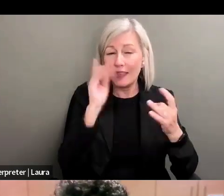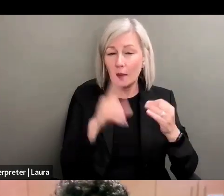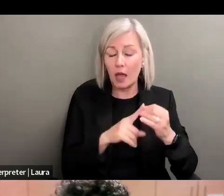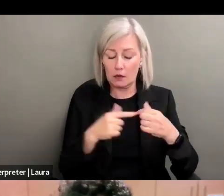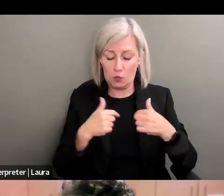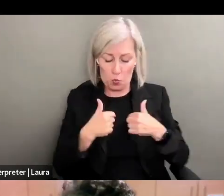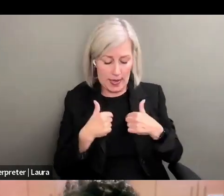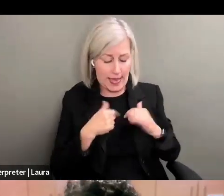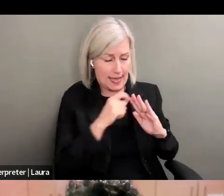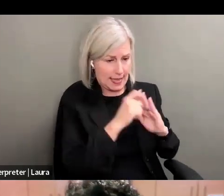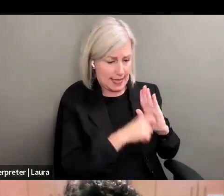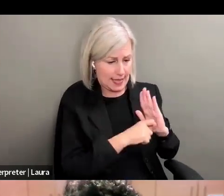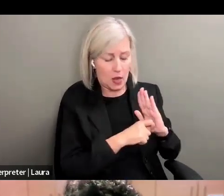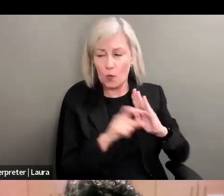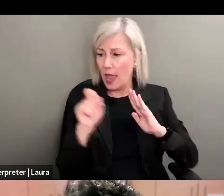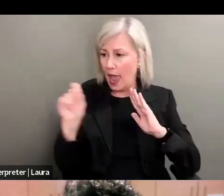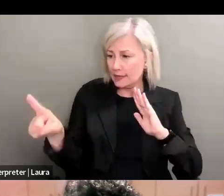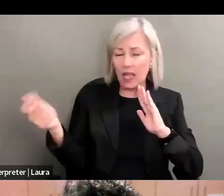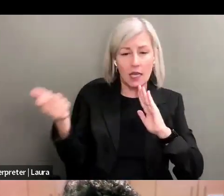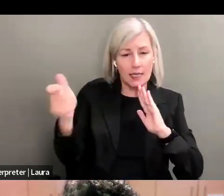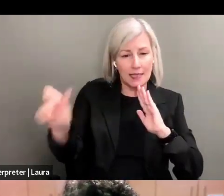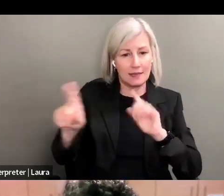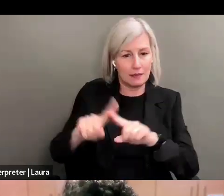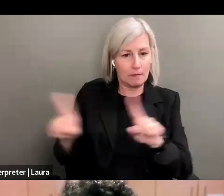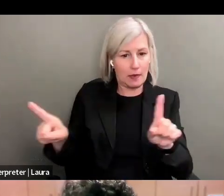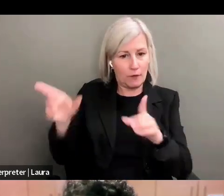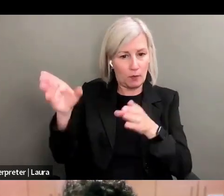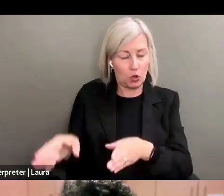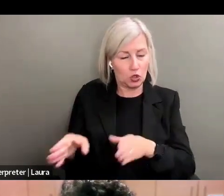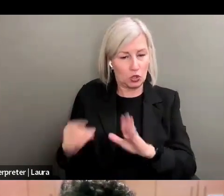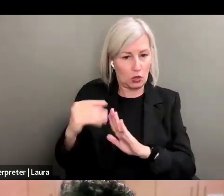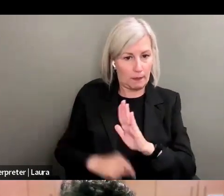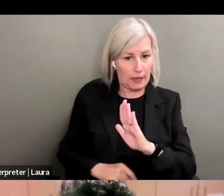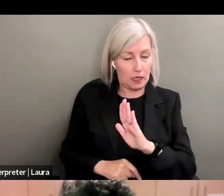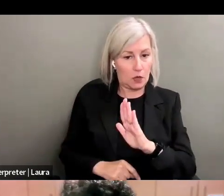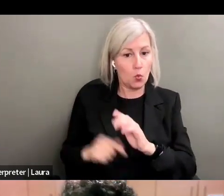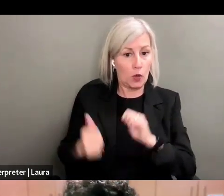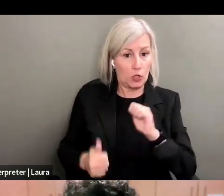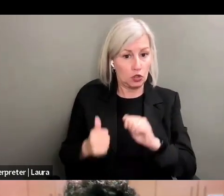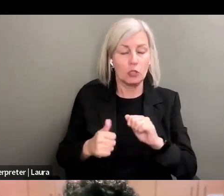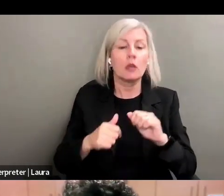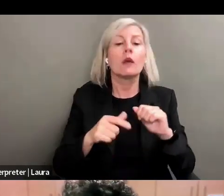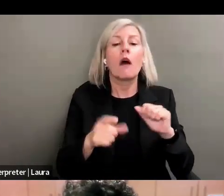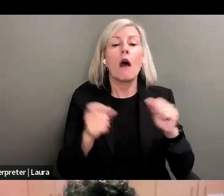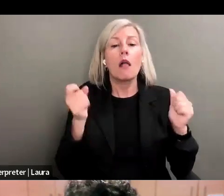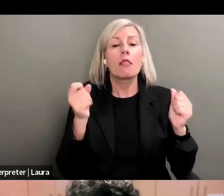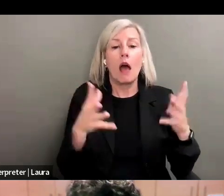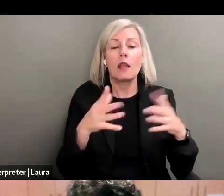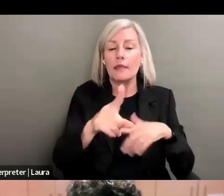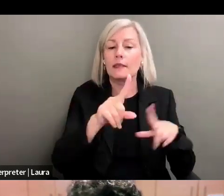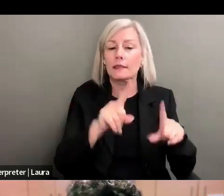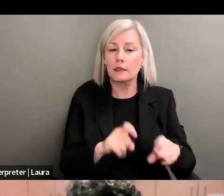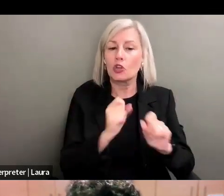completing this or are we asking someone else to complete it. I think admittedly lots of these tests like I said are created by audiologists